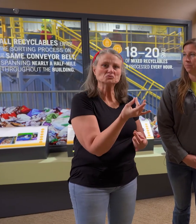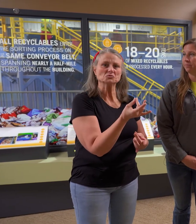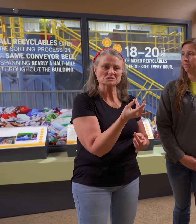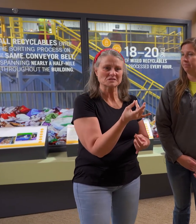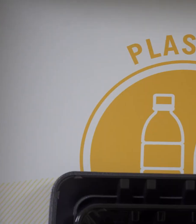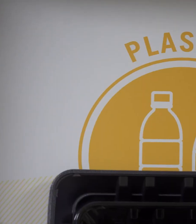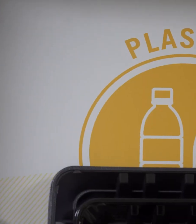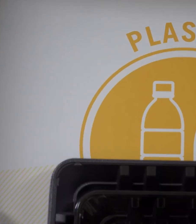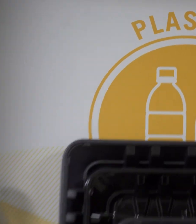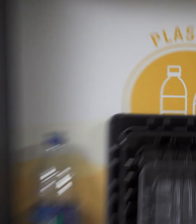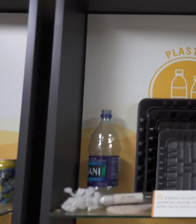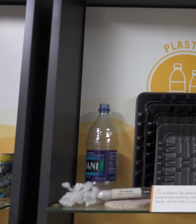Oh, very interesting.